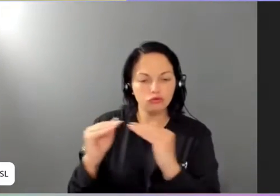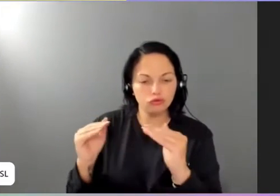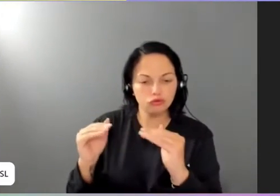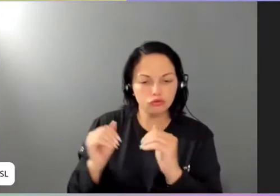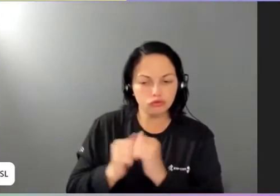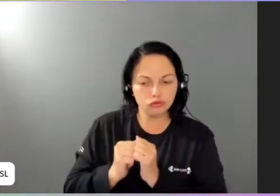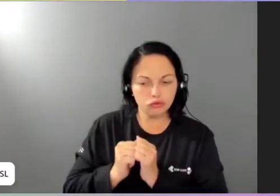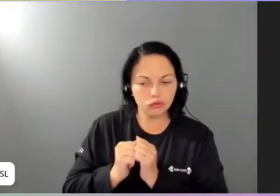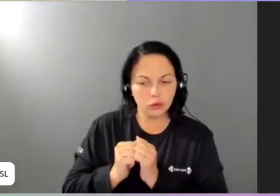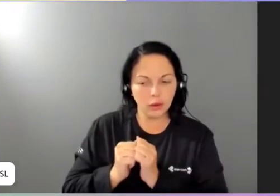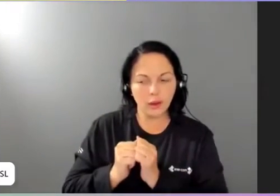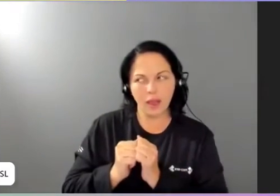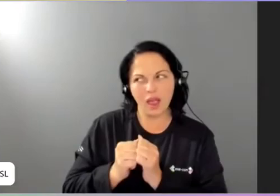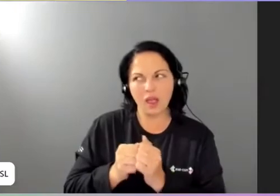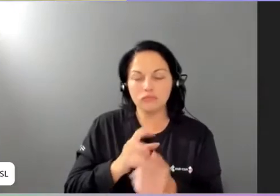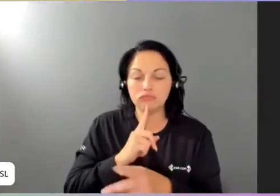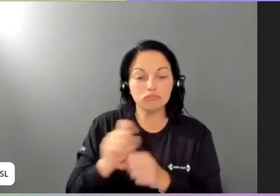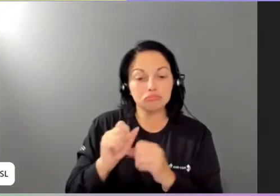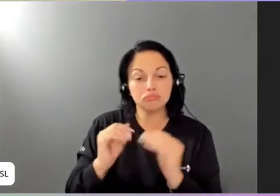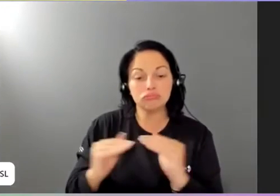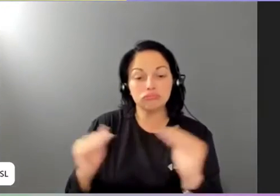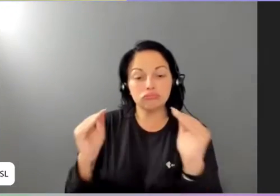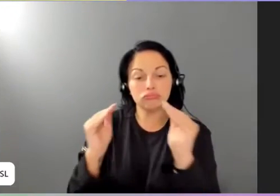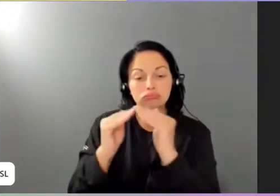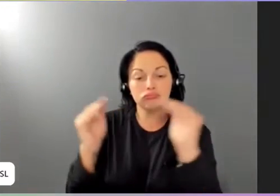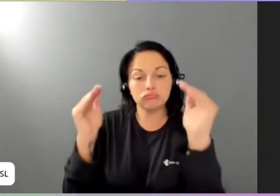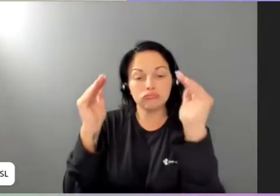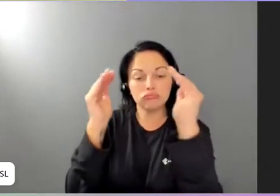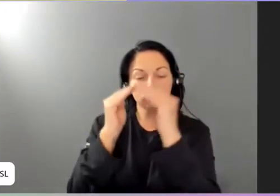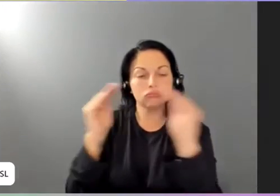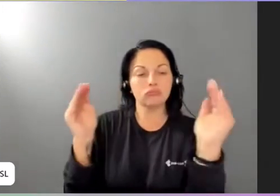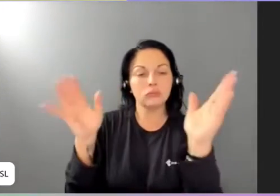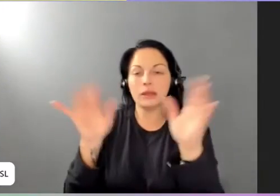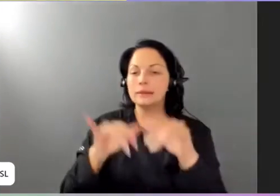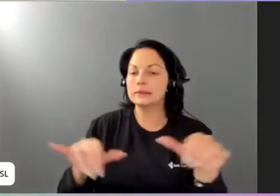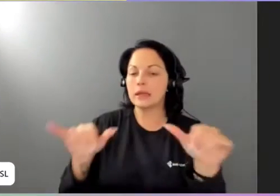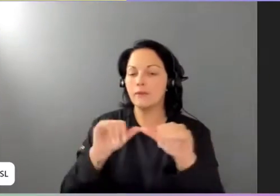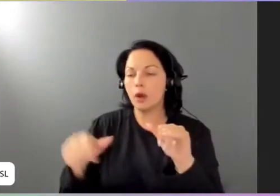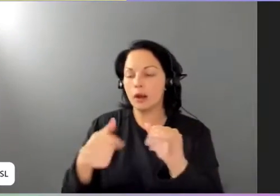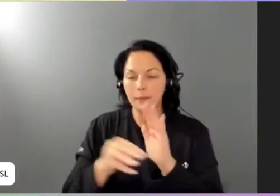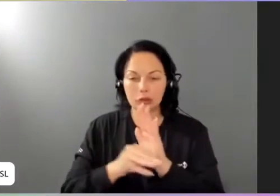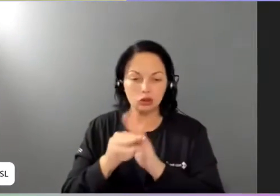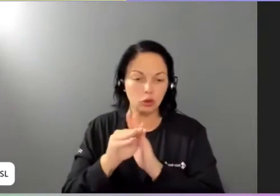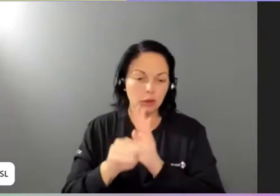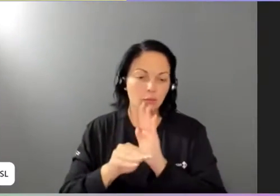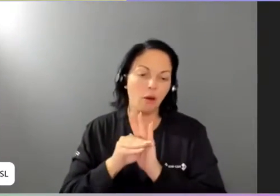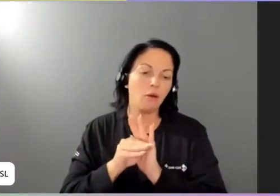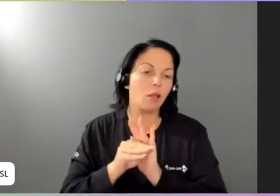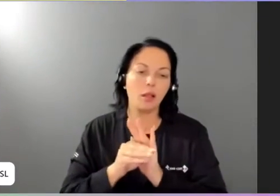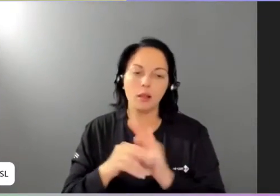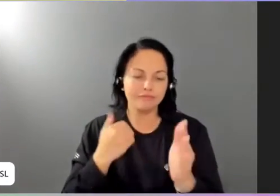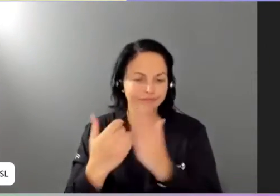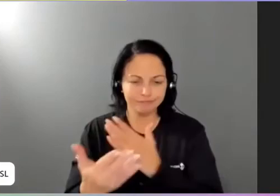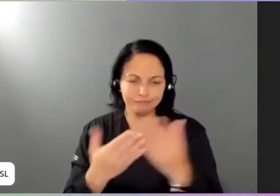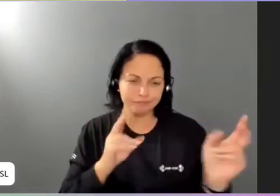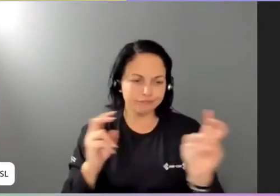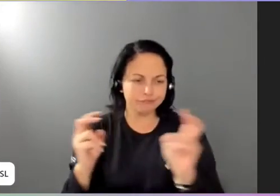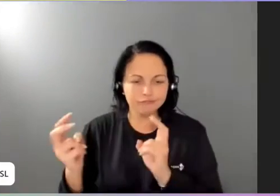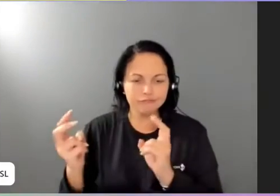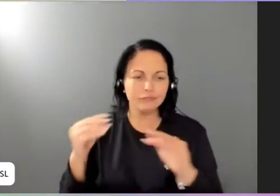levels that are very important, just like how we define levels. And I'm really, those levels that you